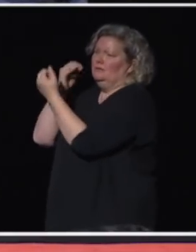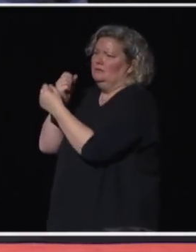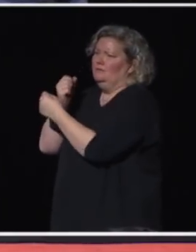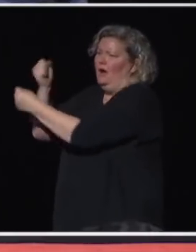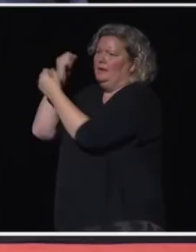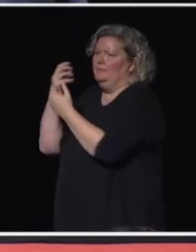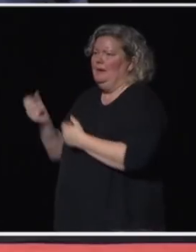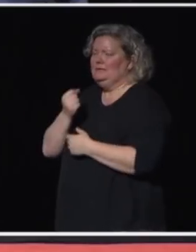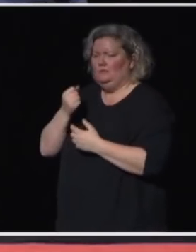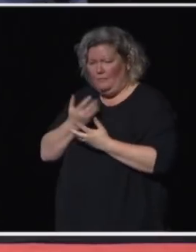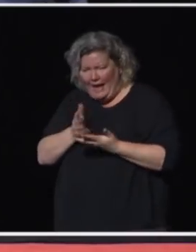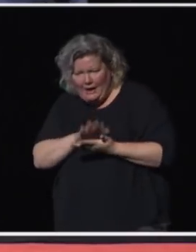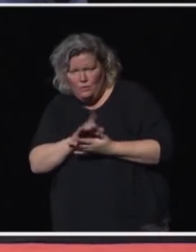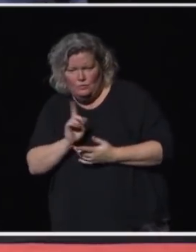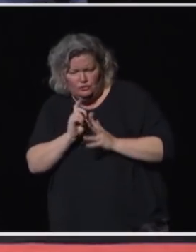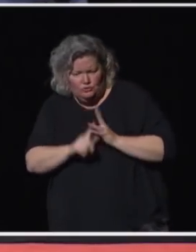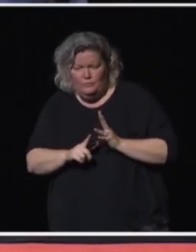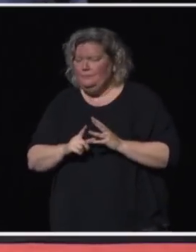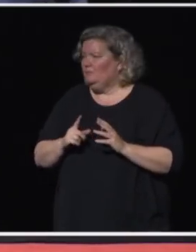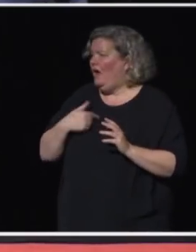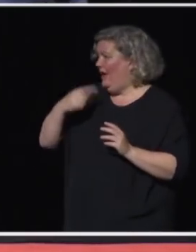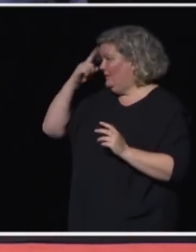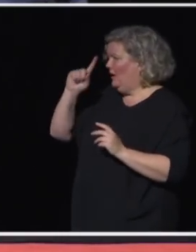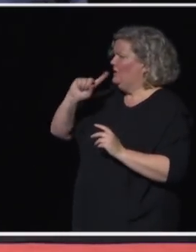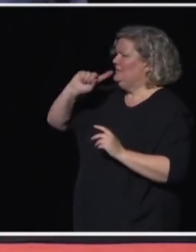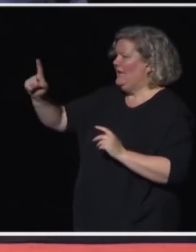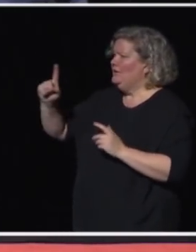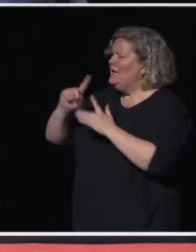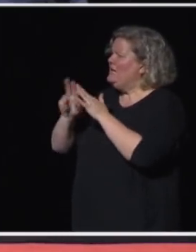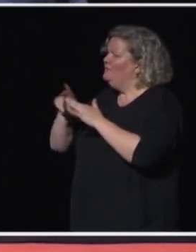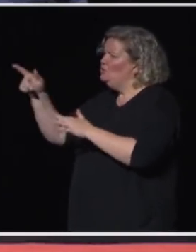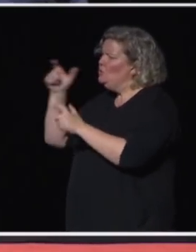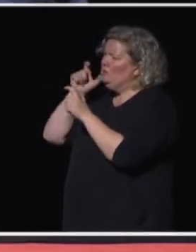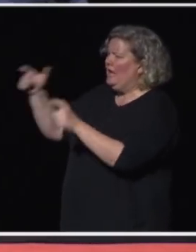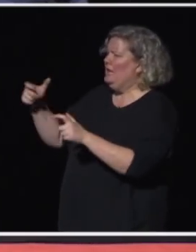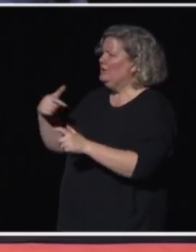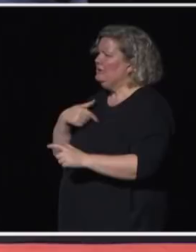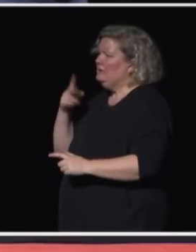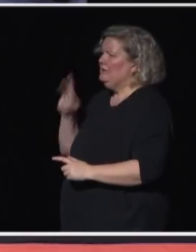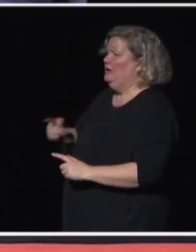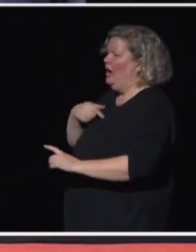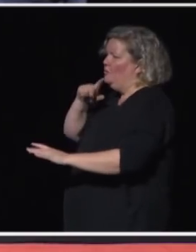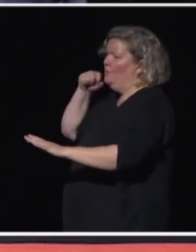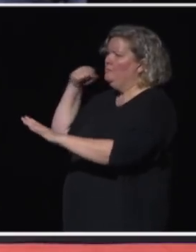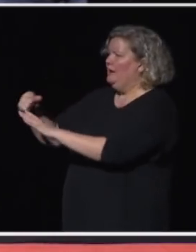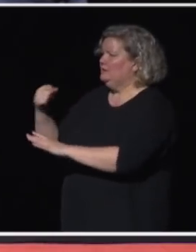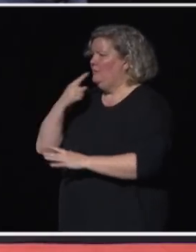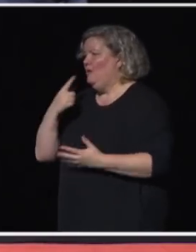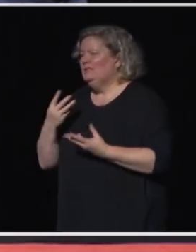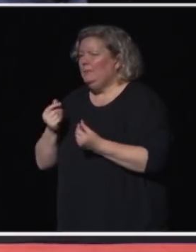How did you do that? I think I told him if he yelled at me again I was going to punch him in the mouth. I think that was what I said. Right.